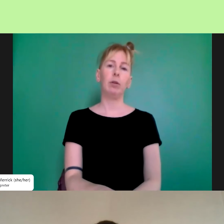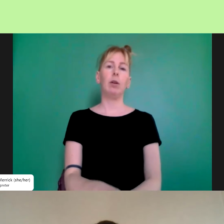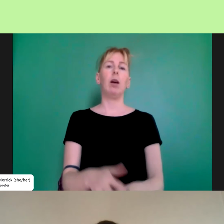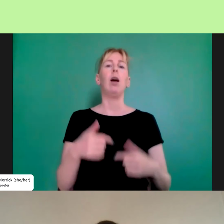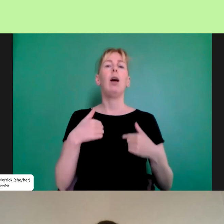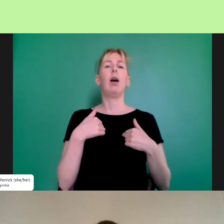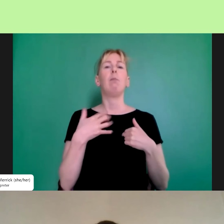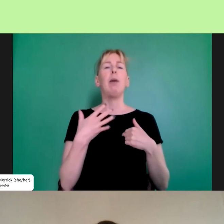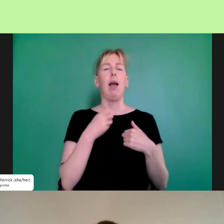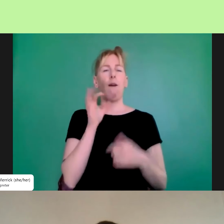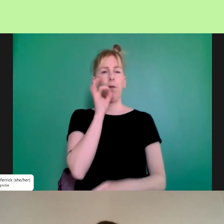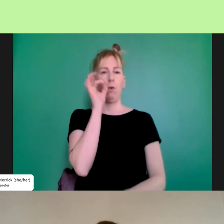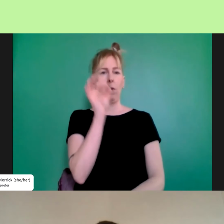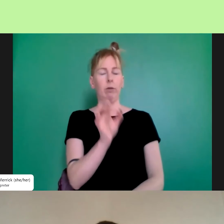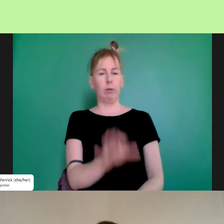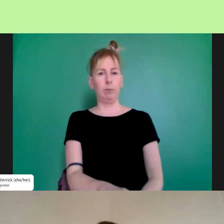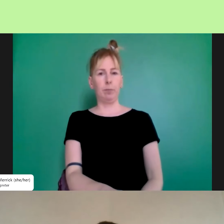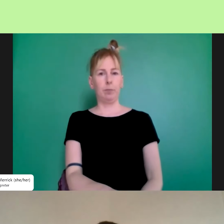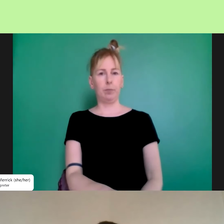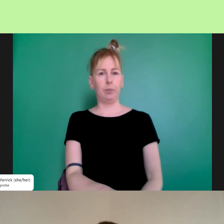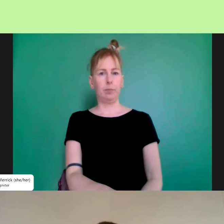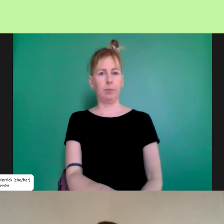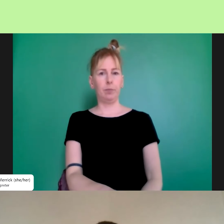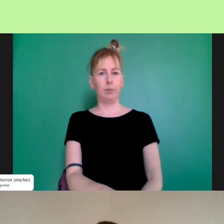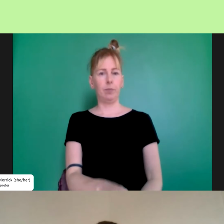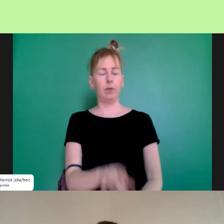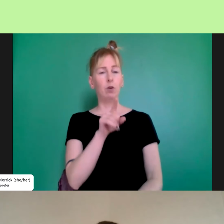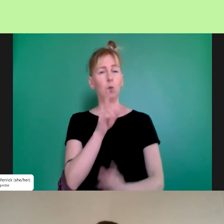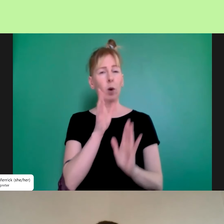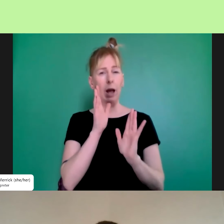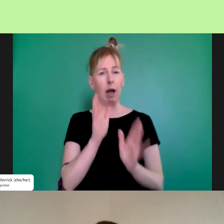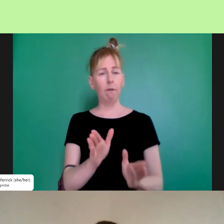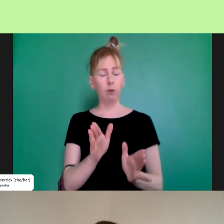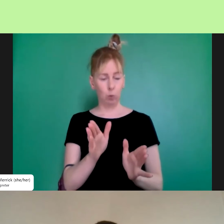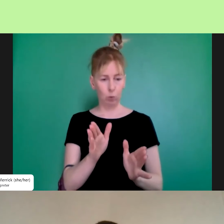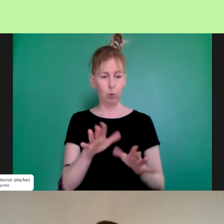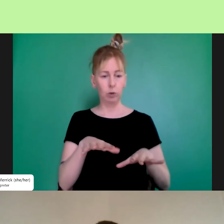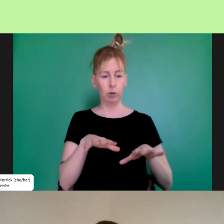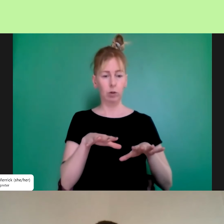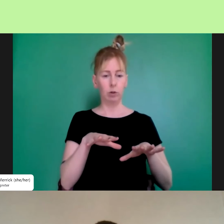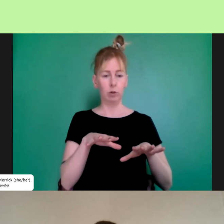You have to move from a place that you actually don't know. I think a lot of people who